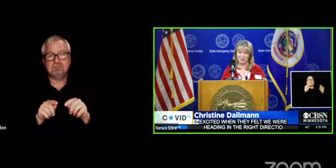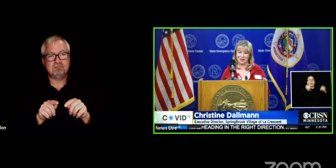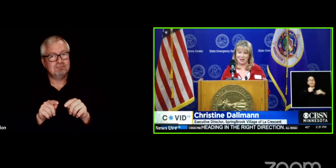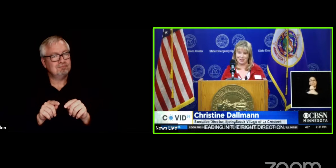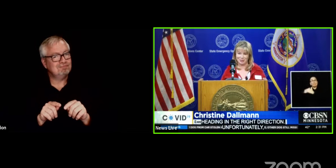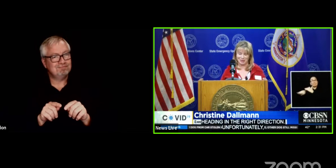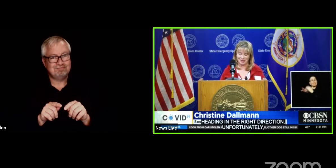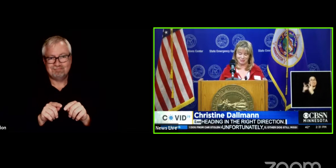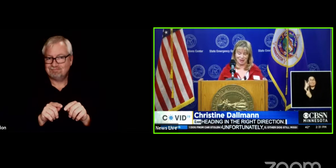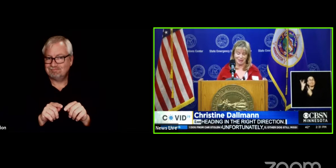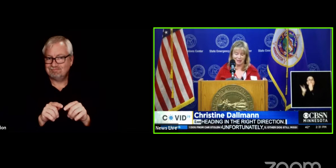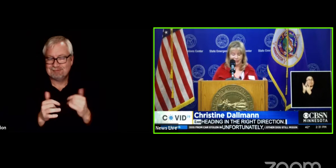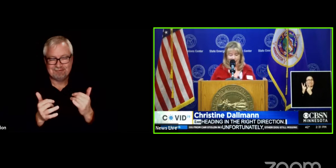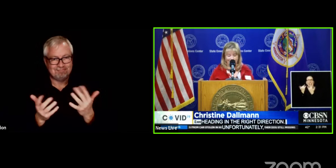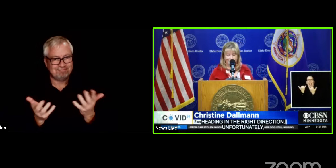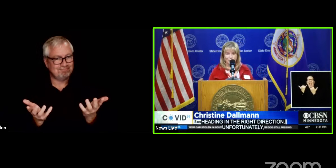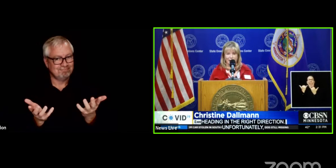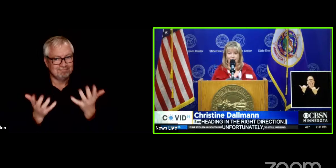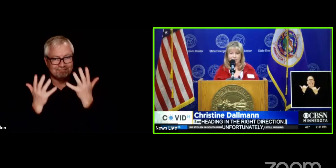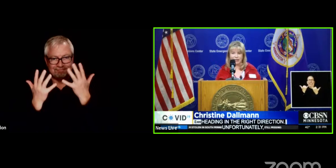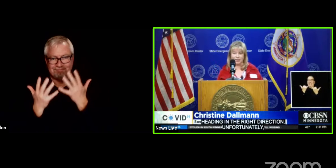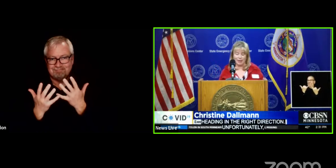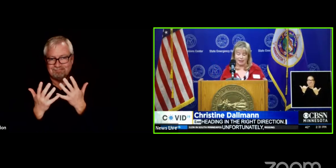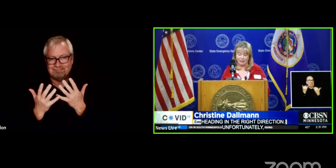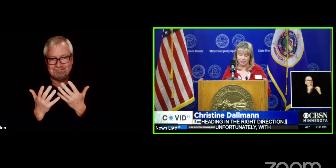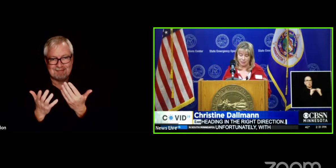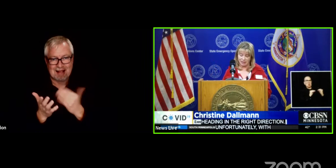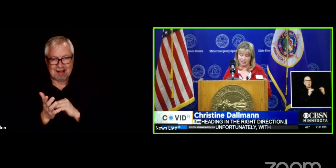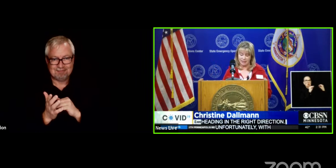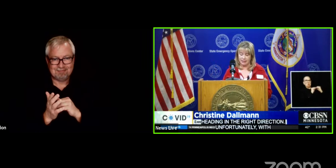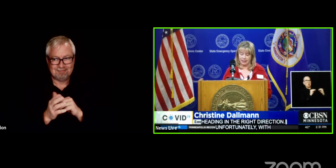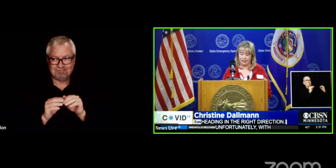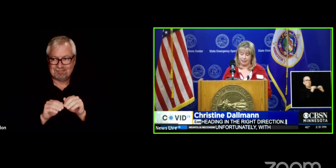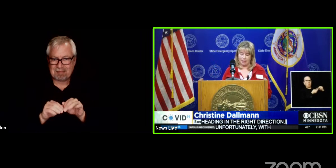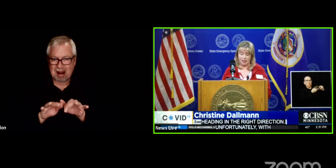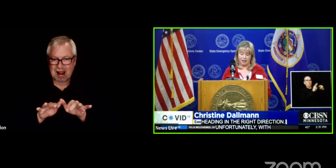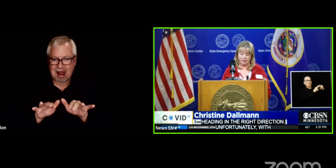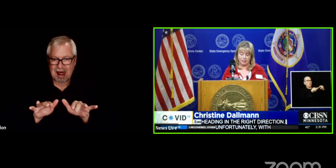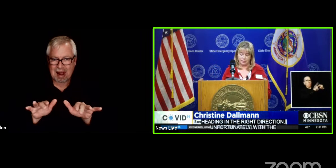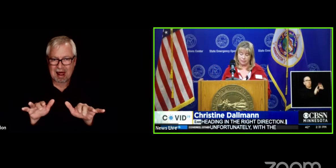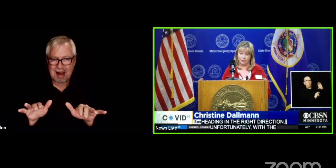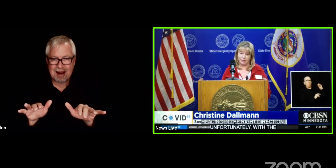DRAMATIC COMMUNITY SPREAD, WE HAD TO DIAL BACK A LITTLE BIT AND ONLY